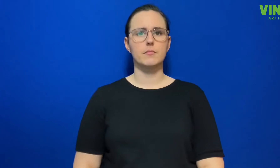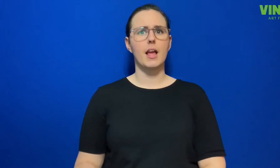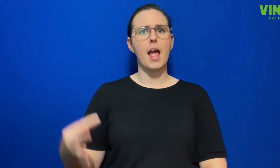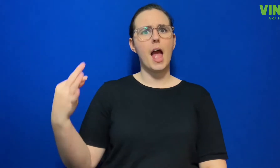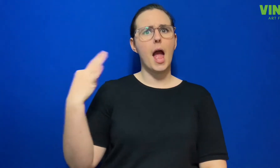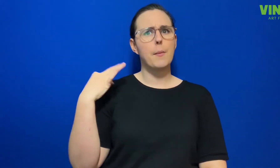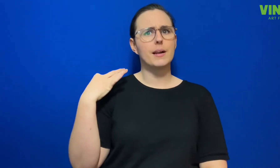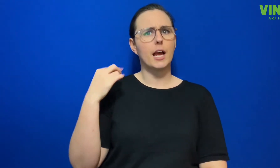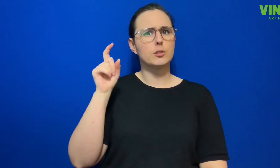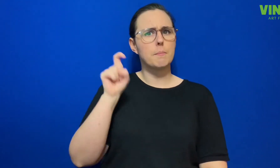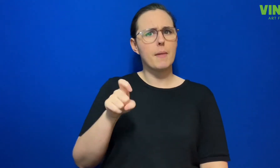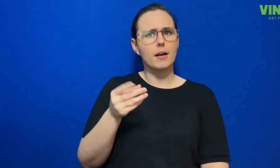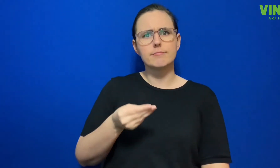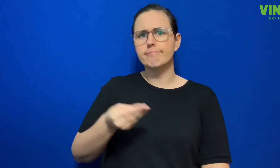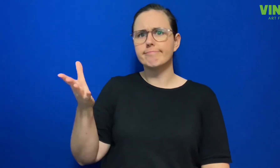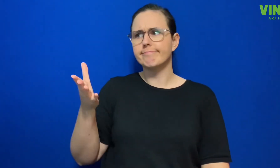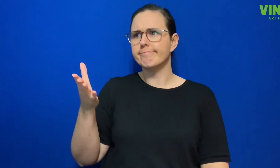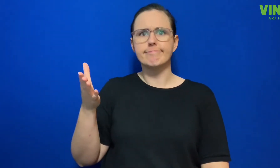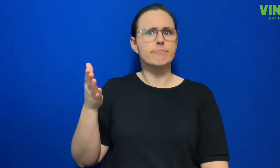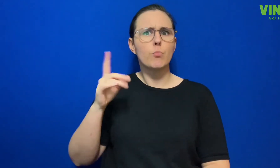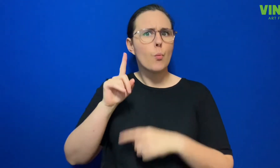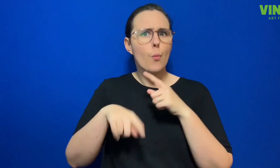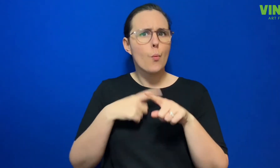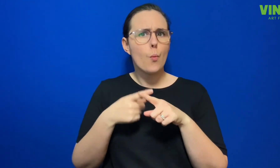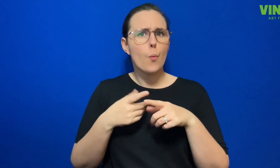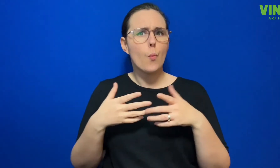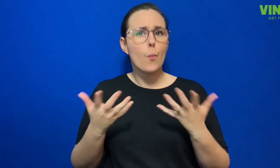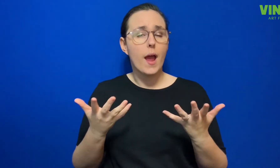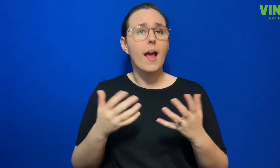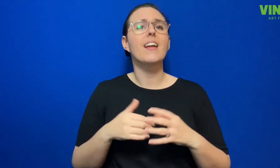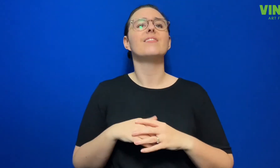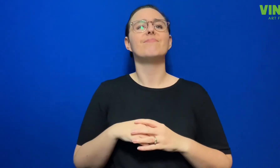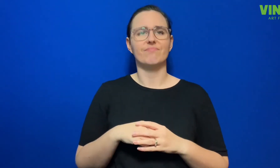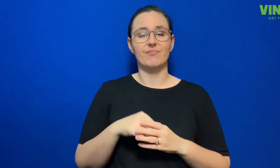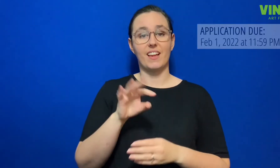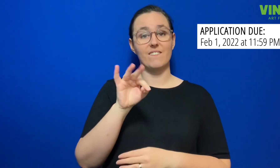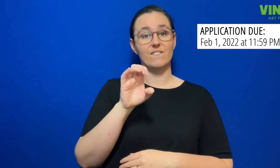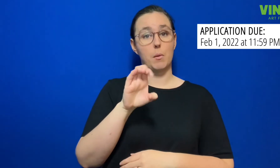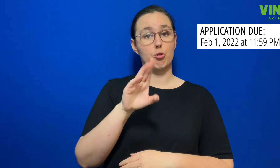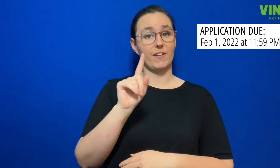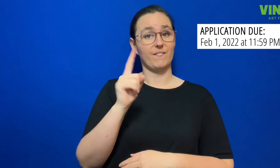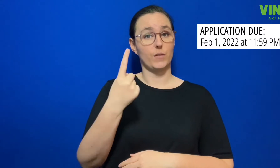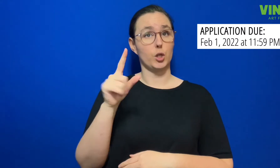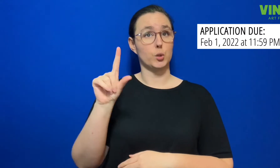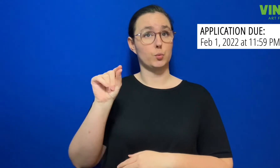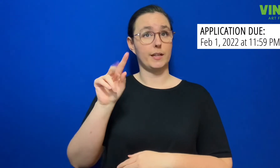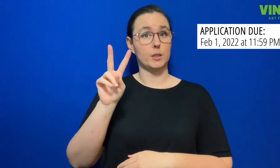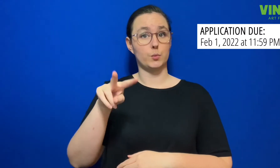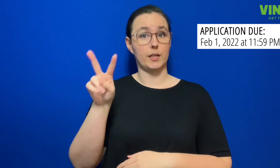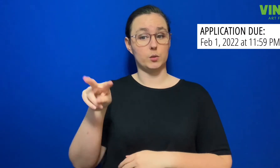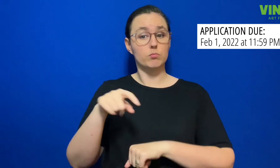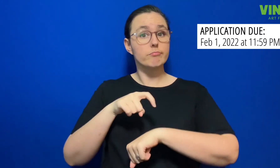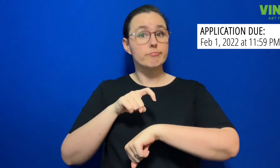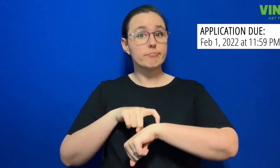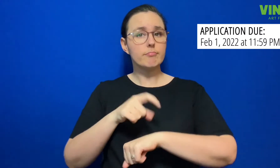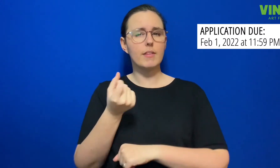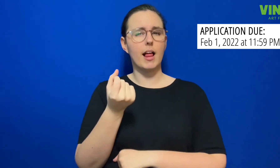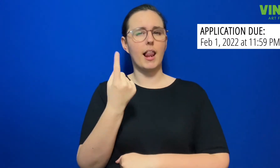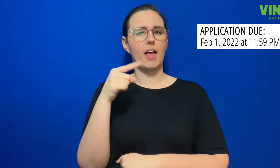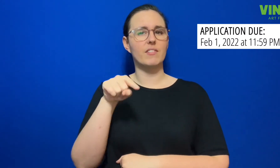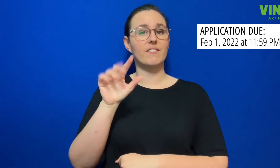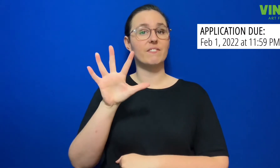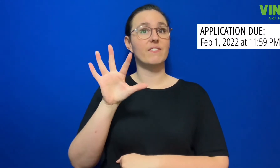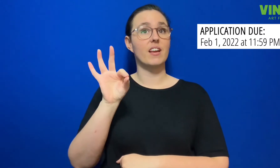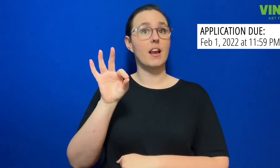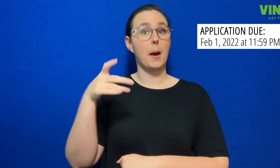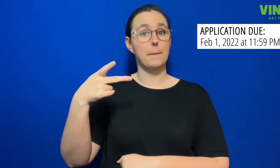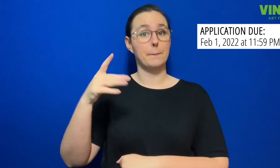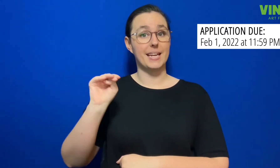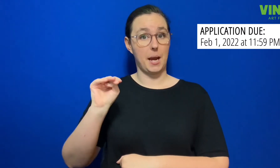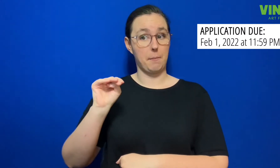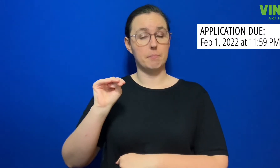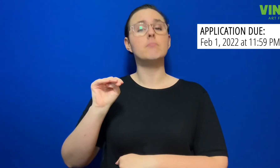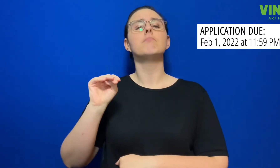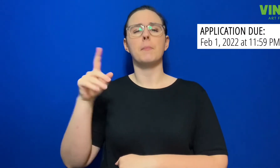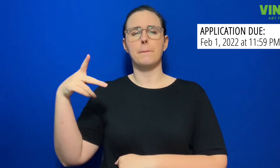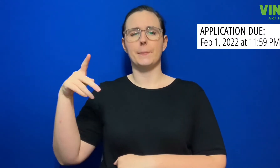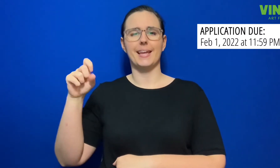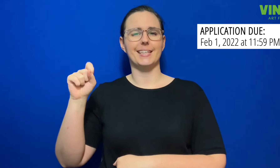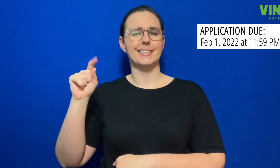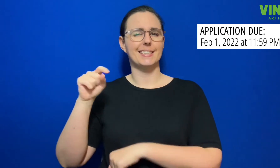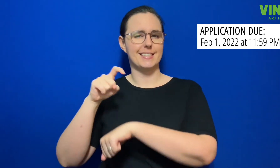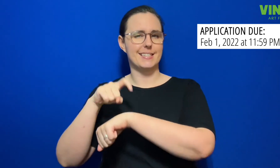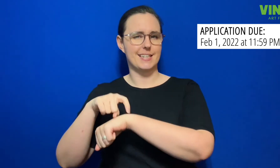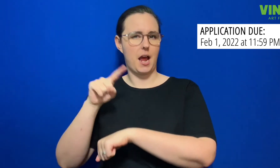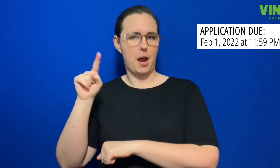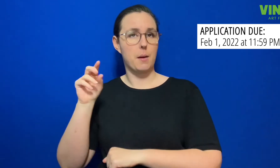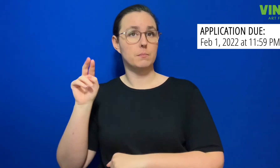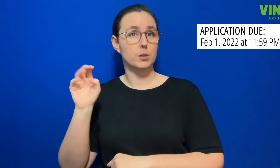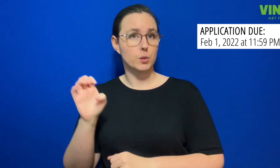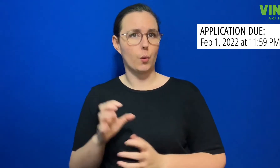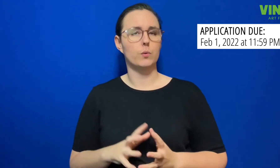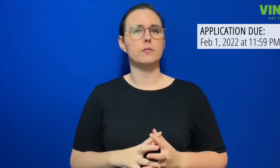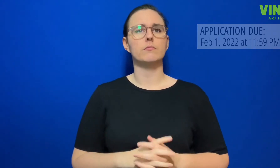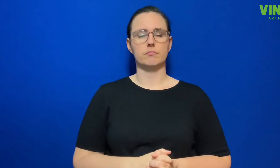Feb 1, 2022 at 11:59 PM PST